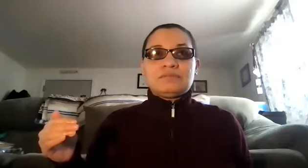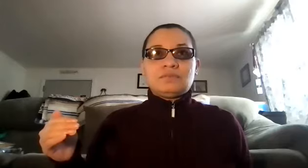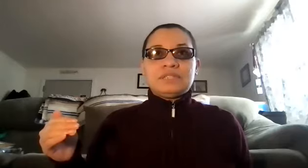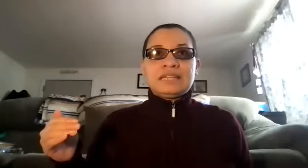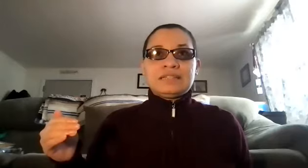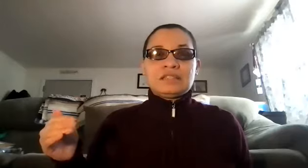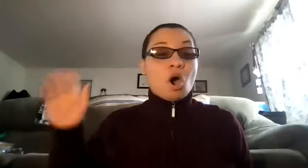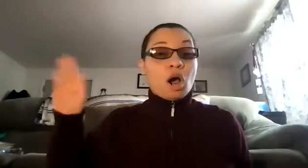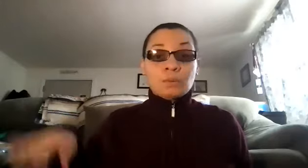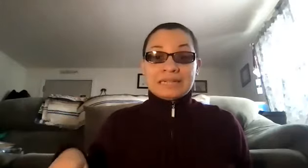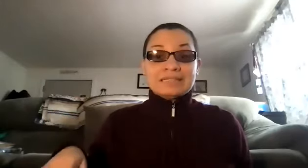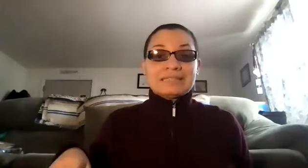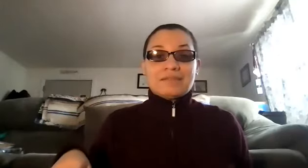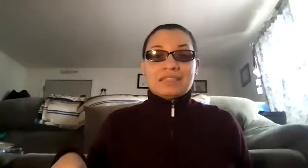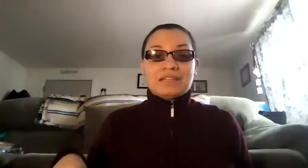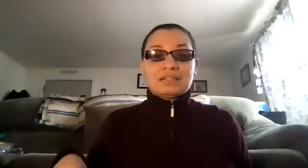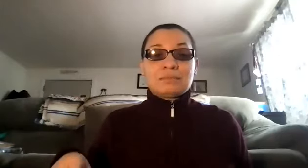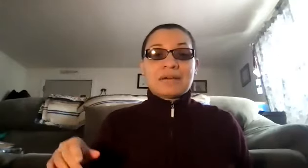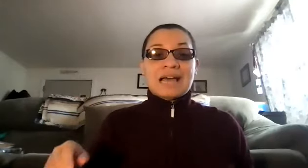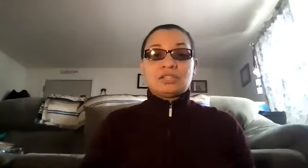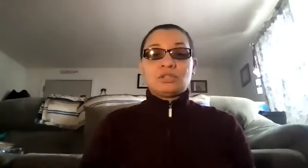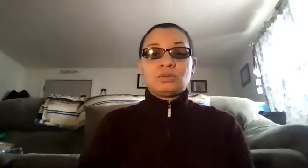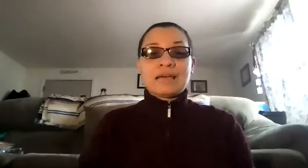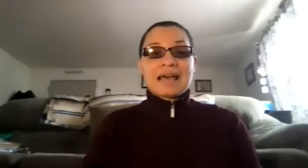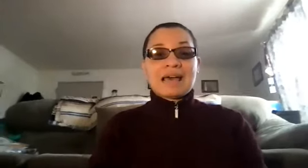they did the hallways and everything but i do have